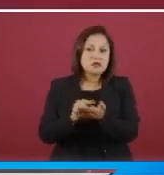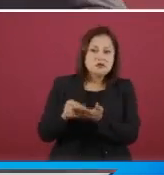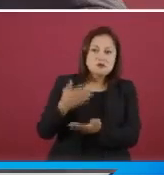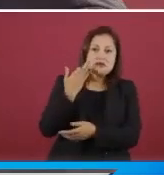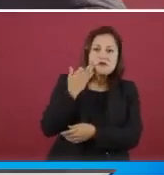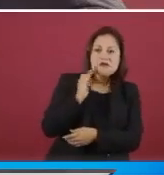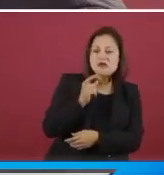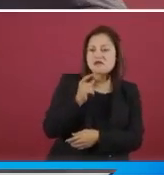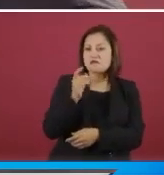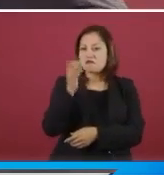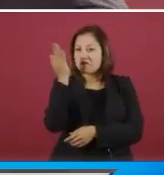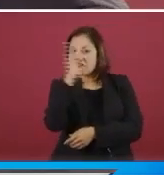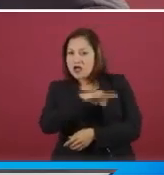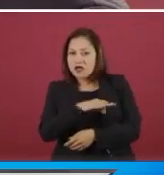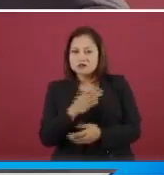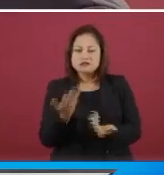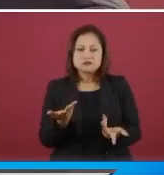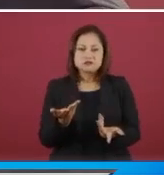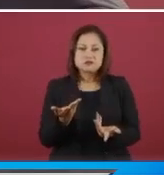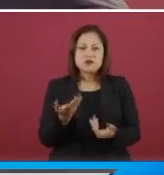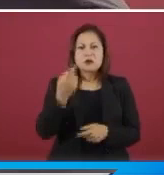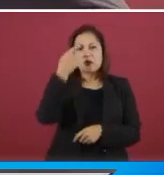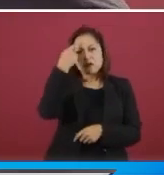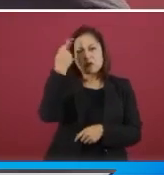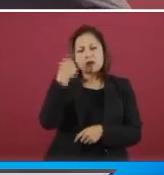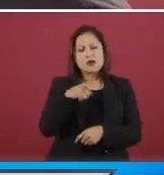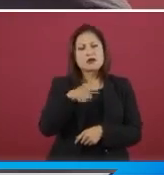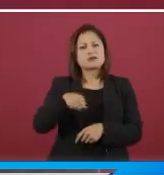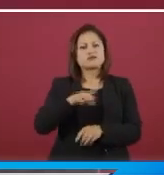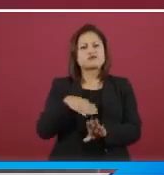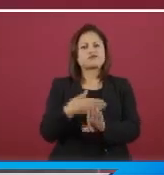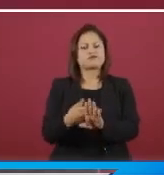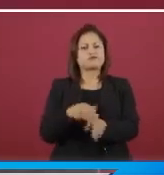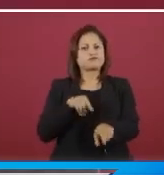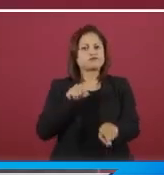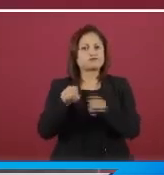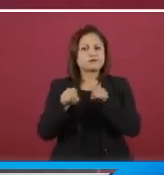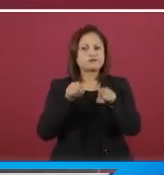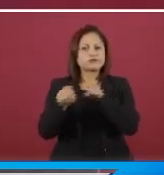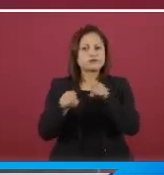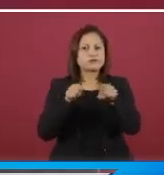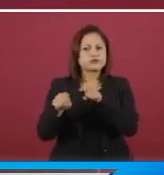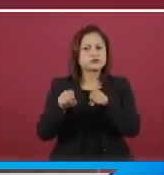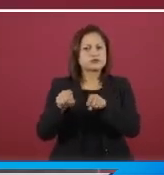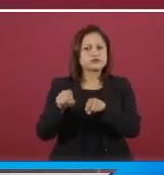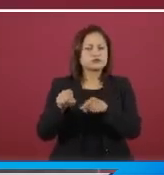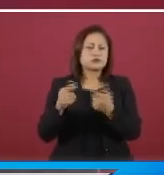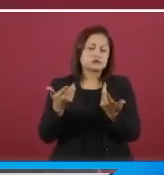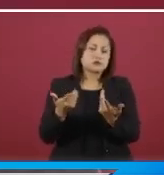remembers the attitude of the media during the student movement of '68 the slogan was to obey and silence